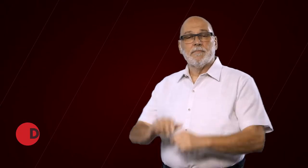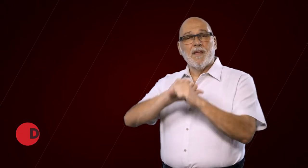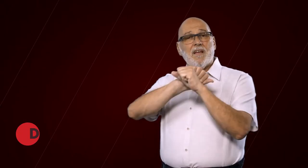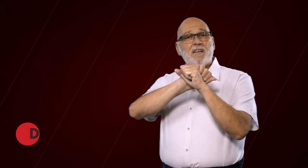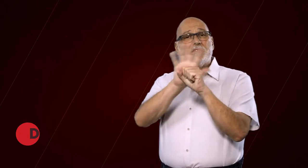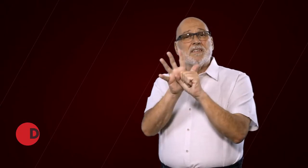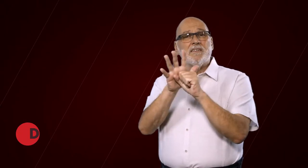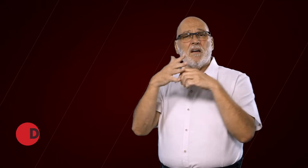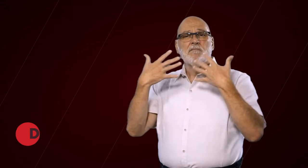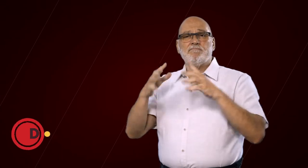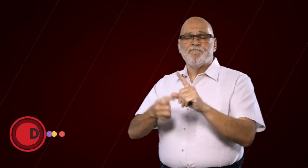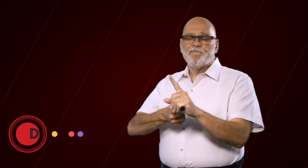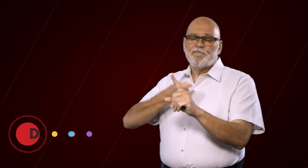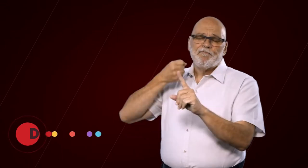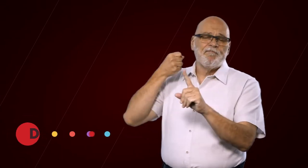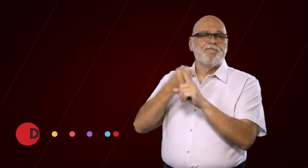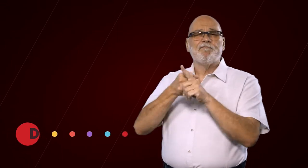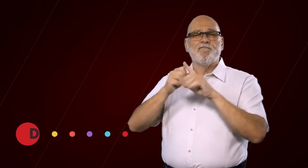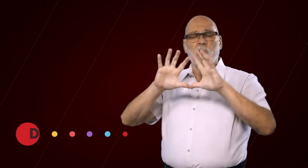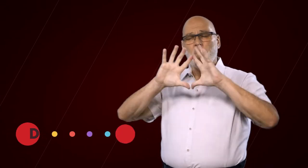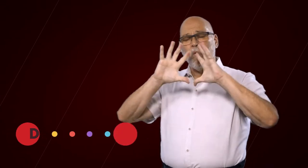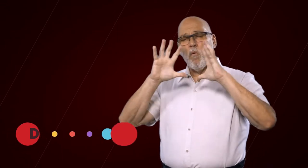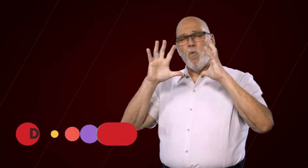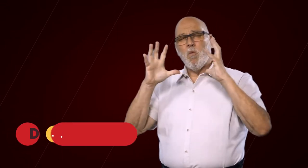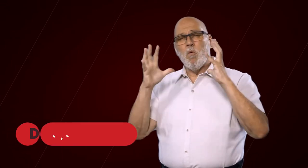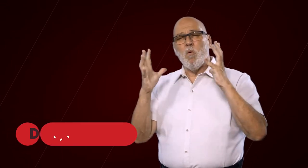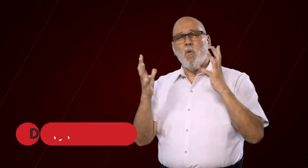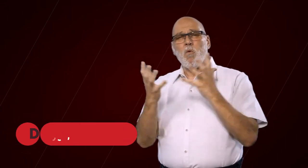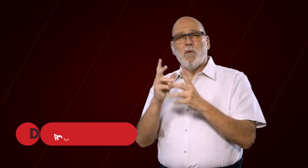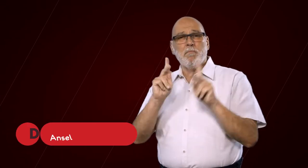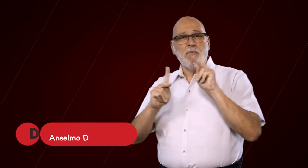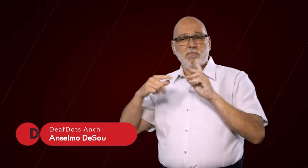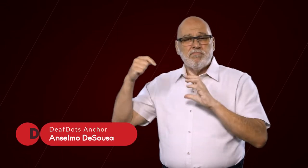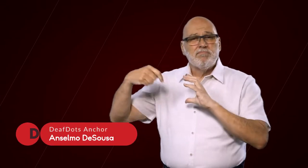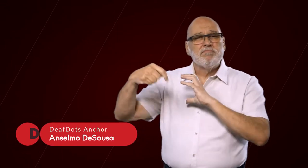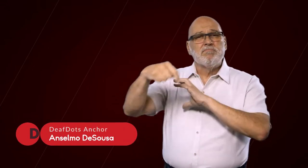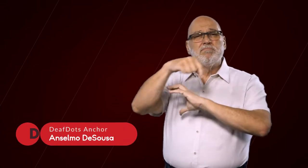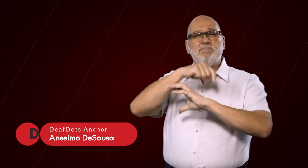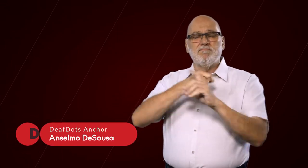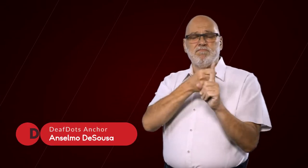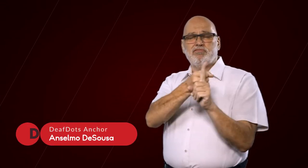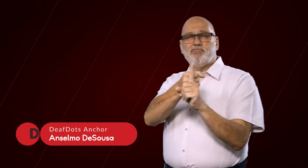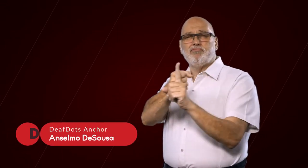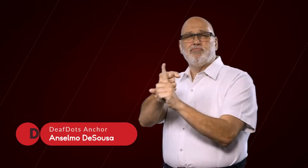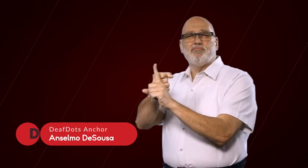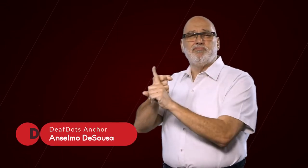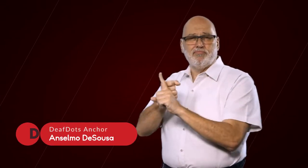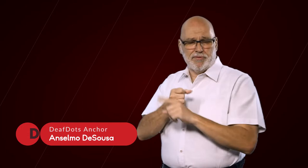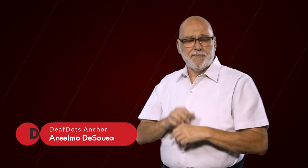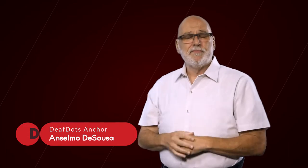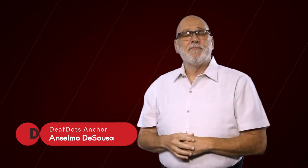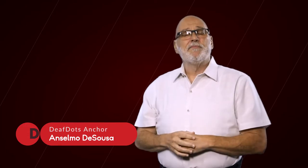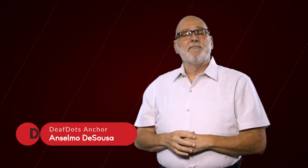[Anselmo]: COVID has had an impact on people all over the world.